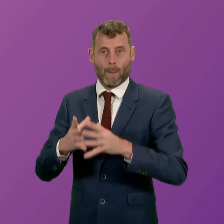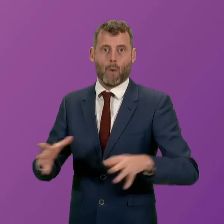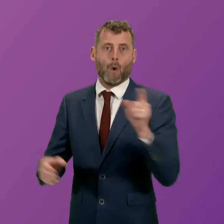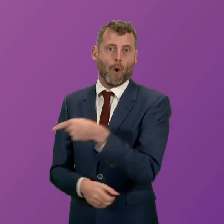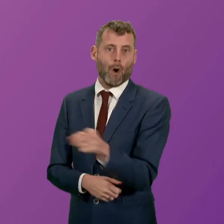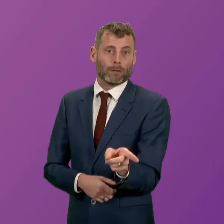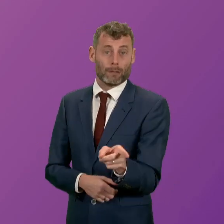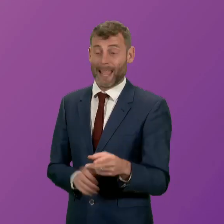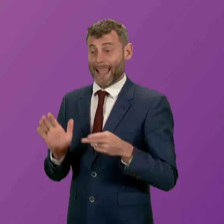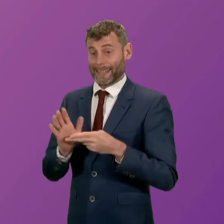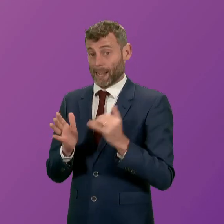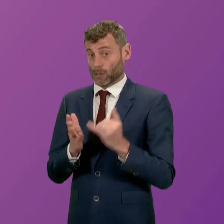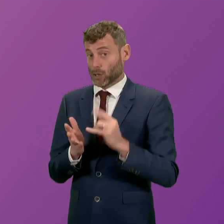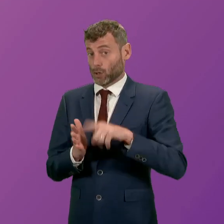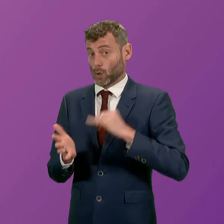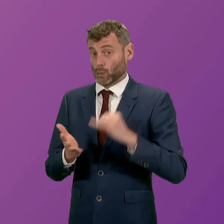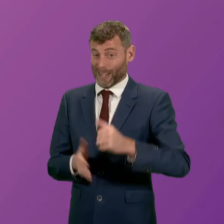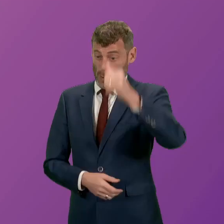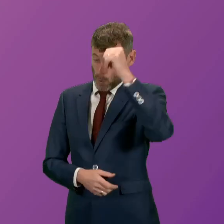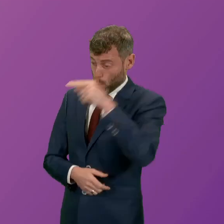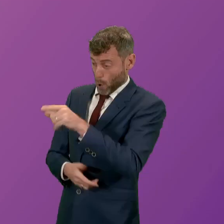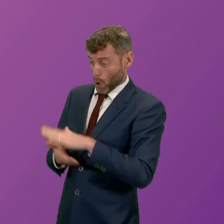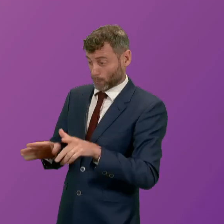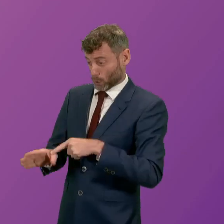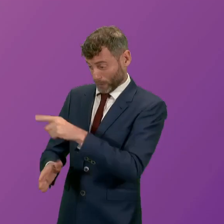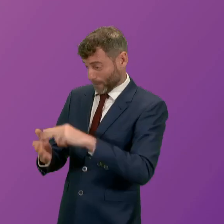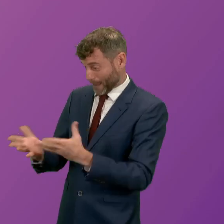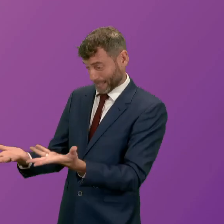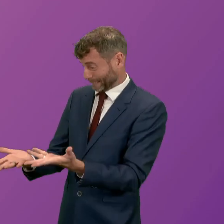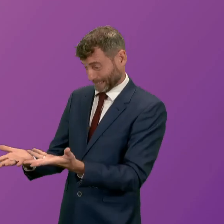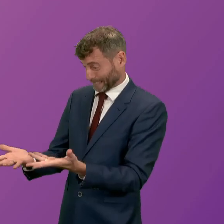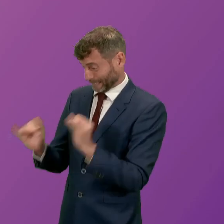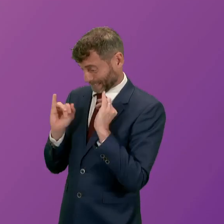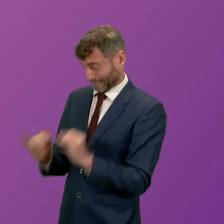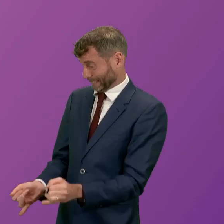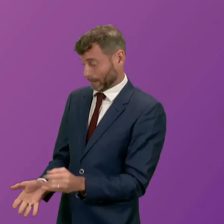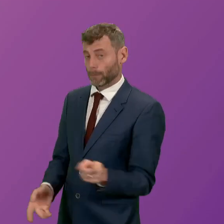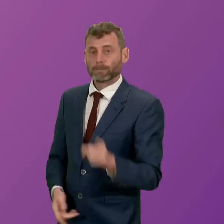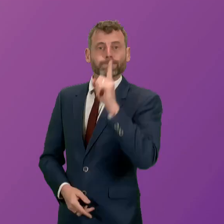both knew that, but the SNP hid the truth from the public, so Humza Yousaf failed upwards. John